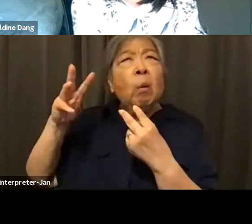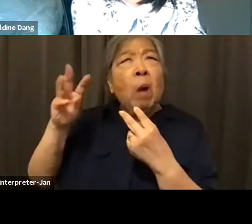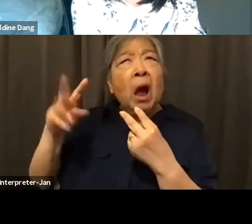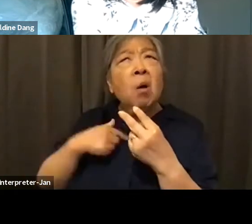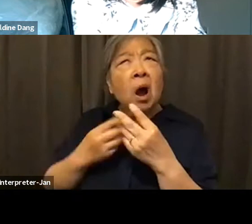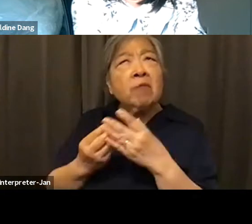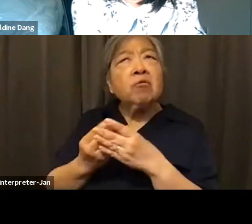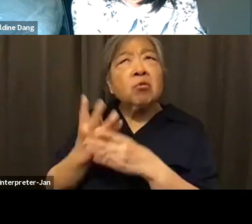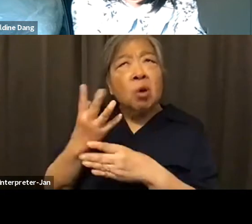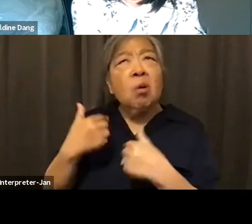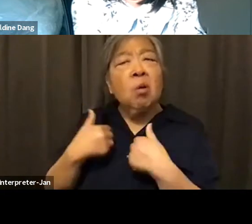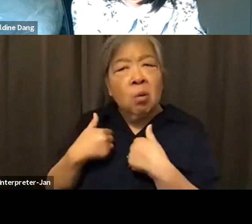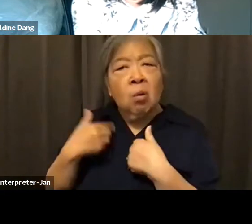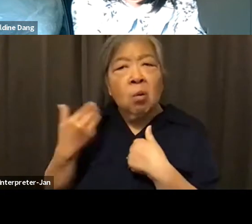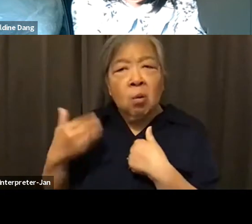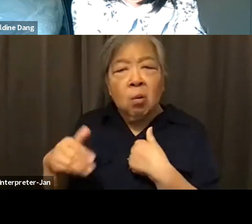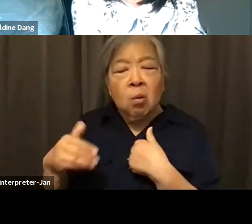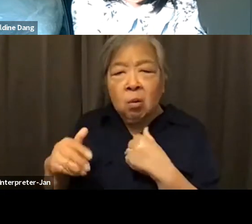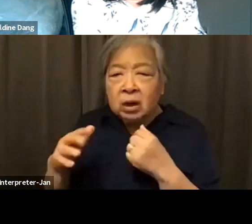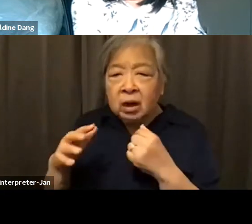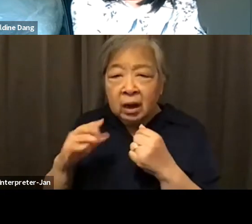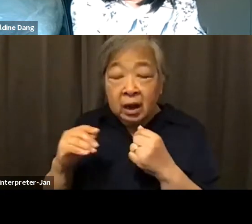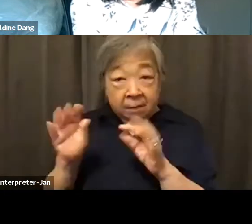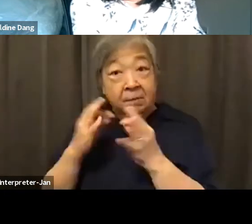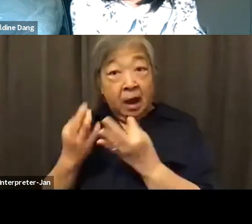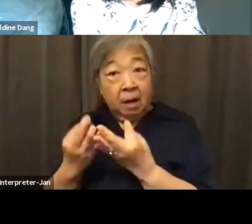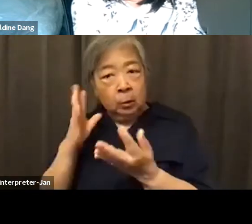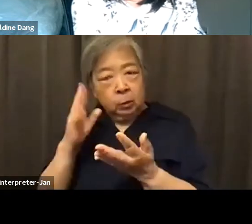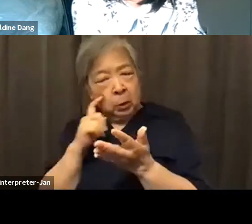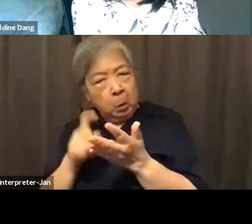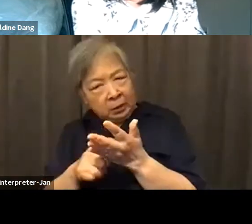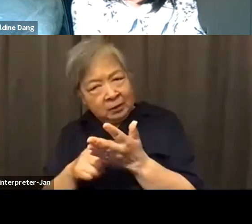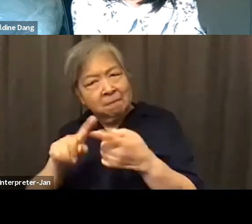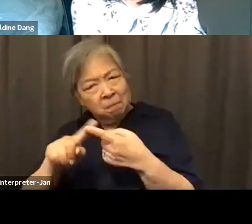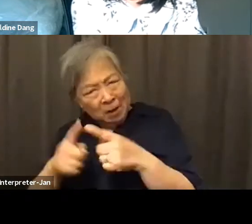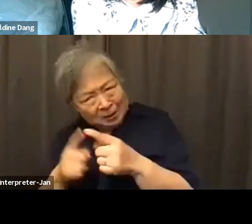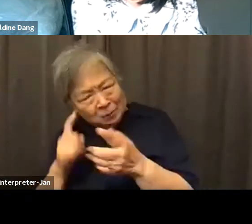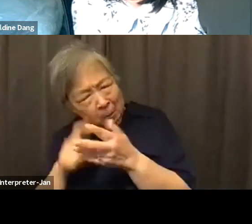And your families will probably notice it, your friends will probably notice it.